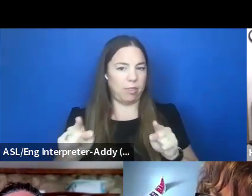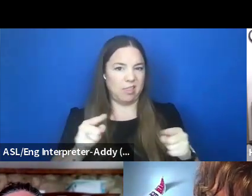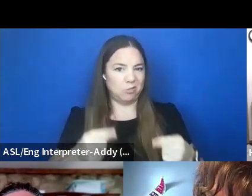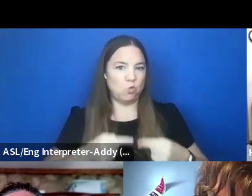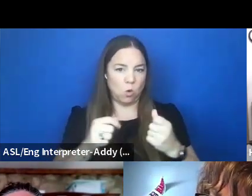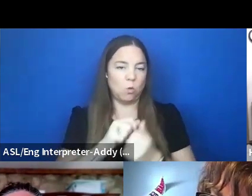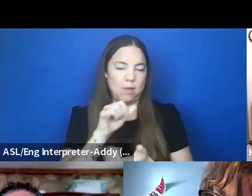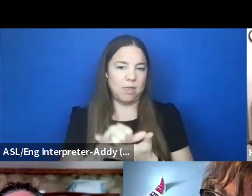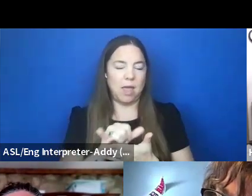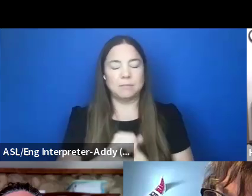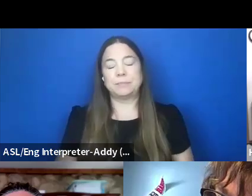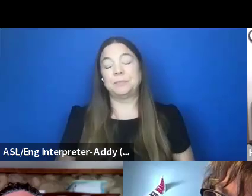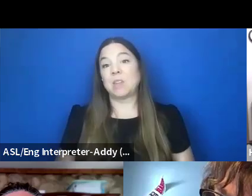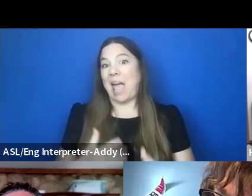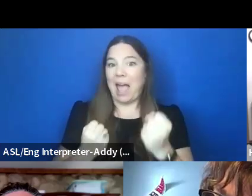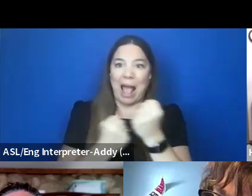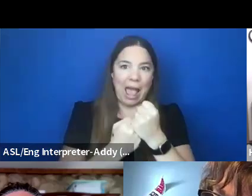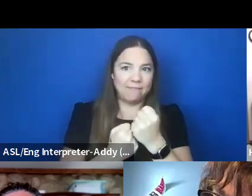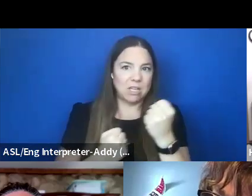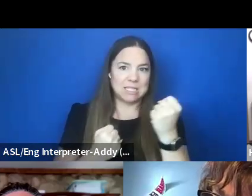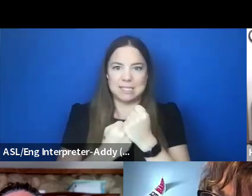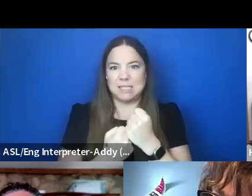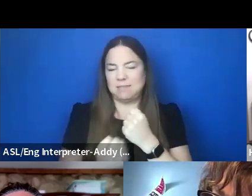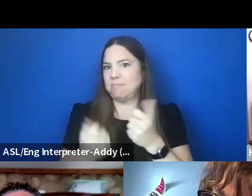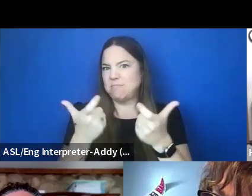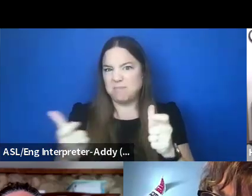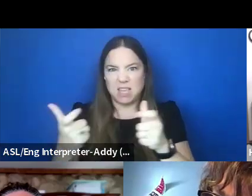Don Dew: advocacy is such a huge part of that, too, and